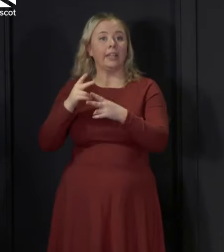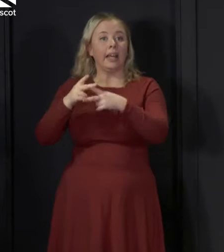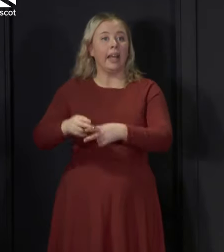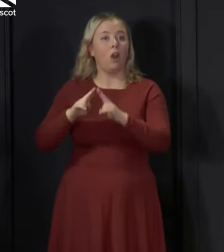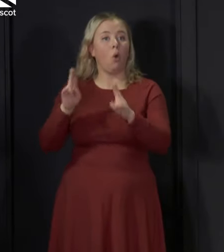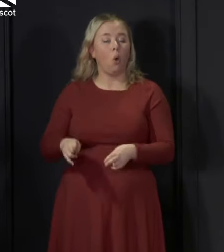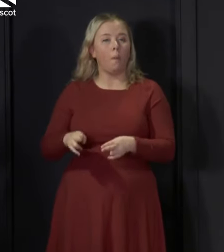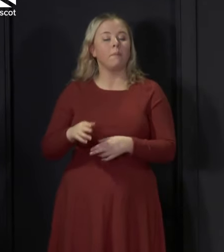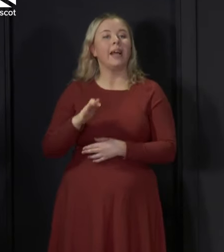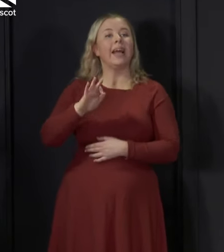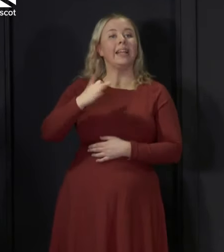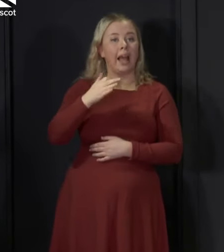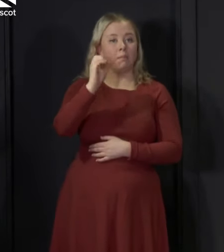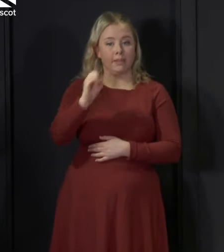or in another setting.